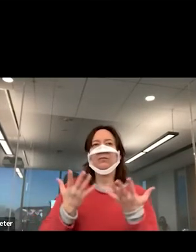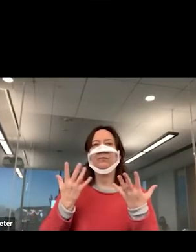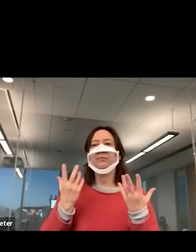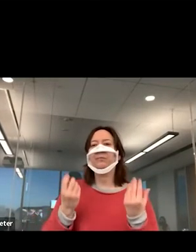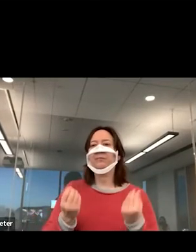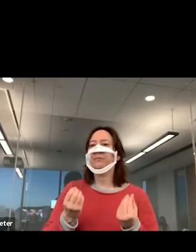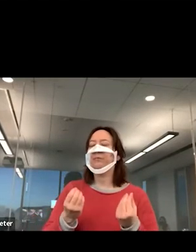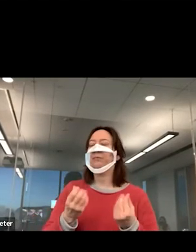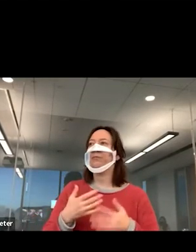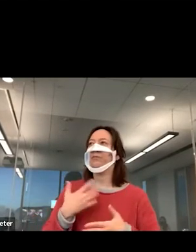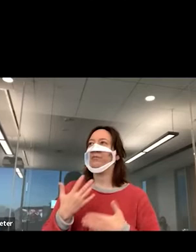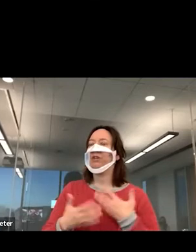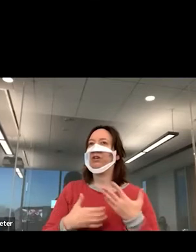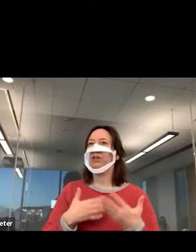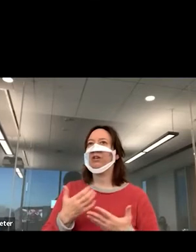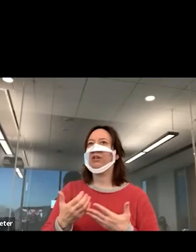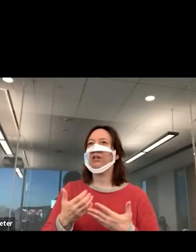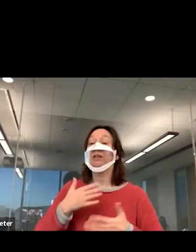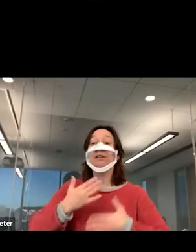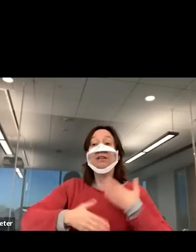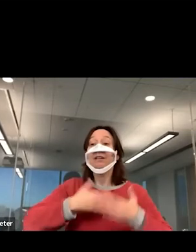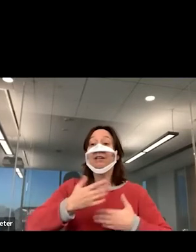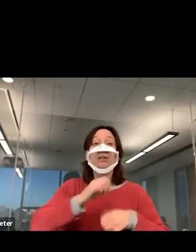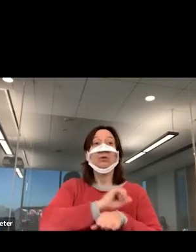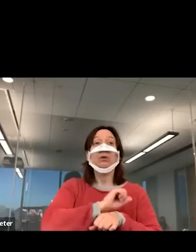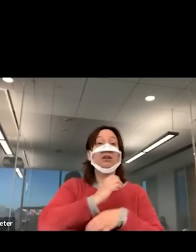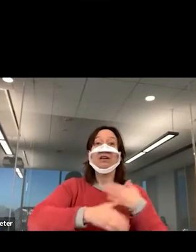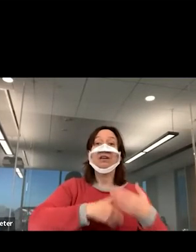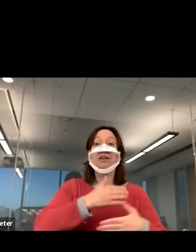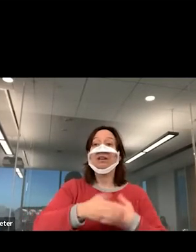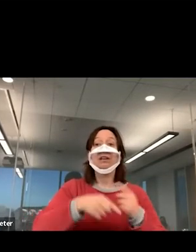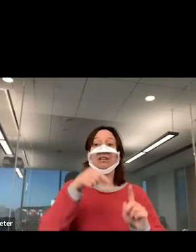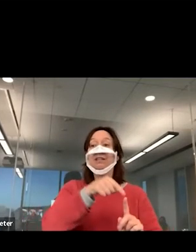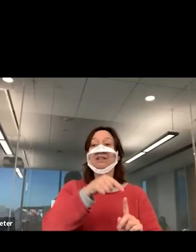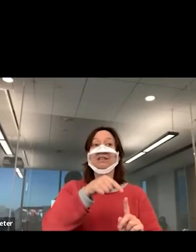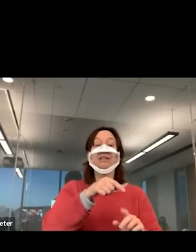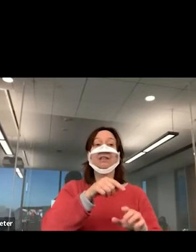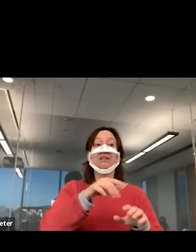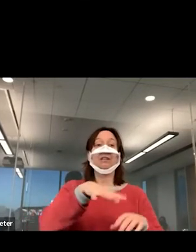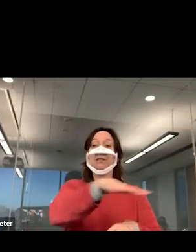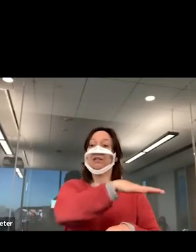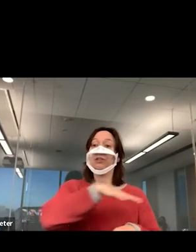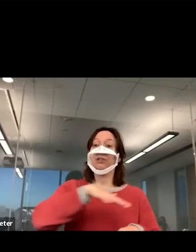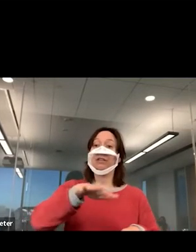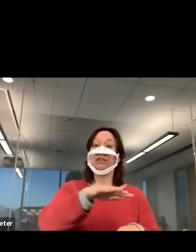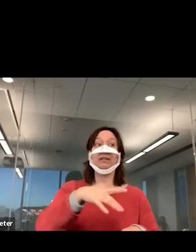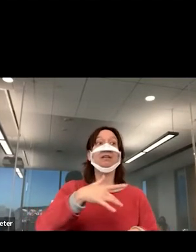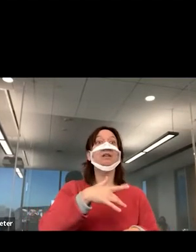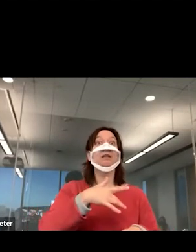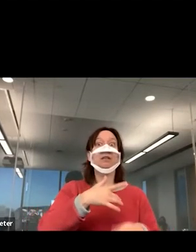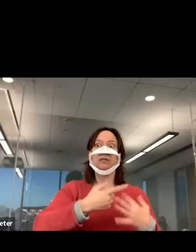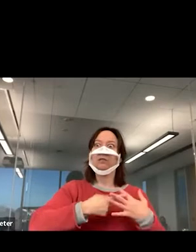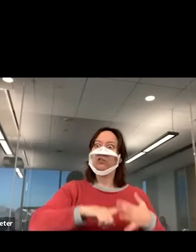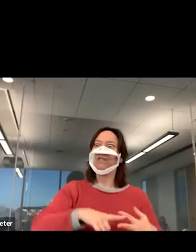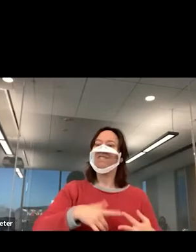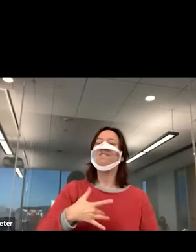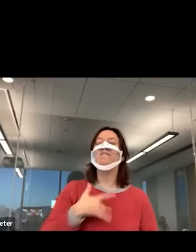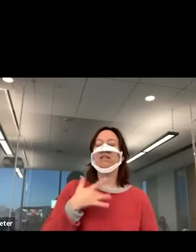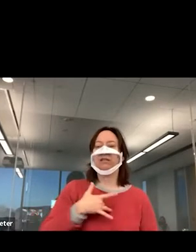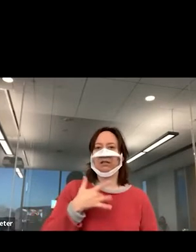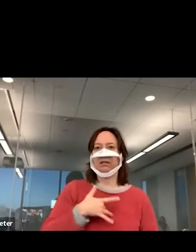we start to feel included we that's where inclusion really happens and so um in order